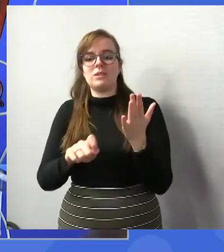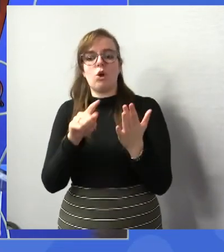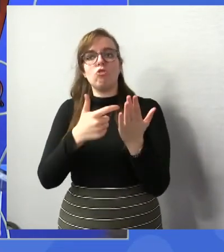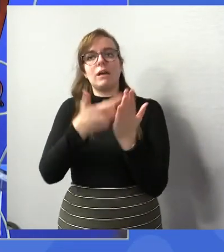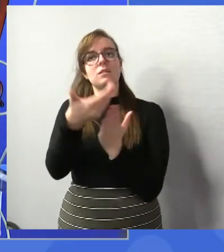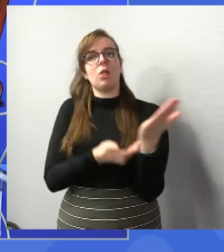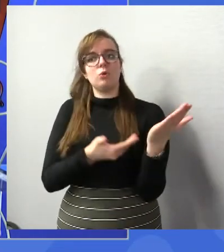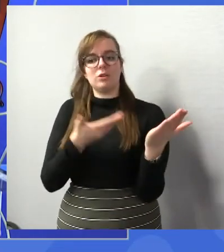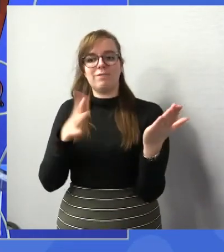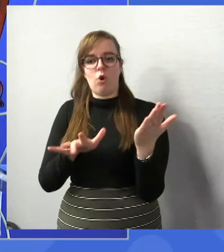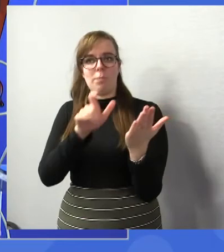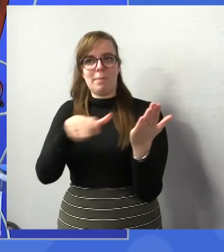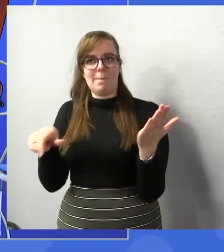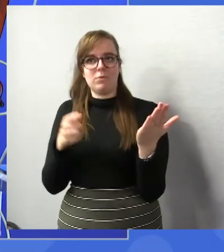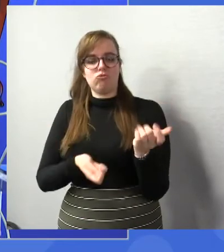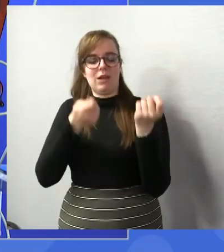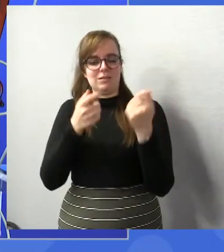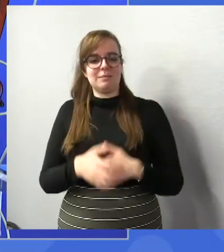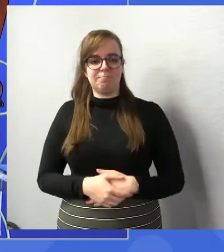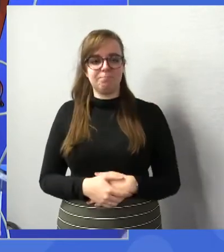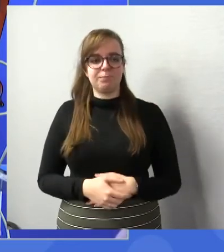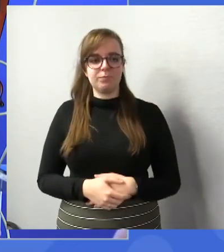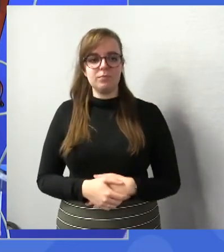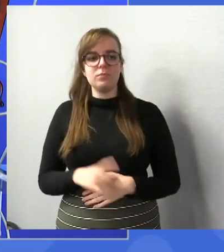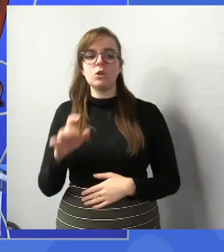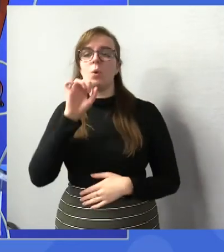members that have raised at the point so we'll be back in about ten so table